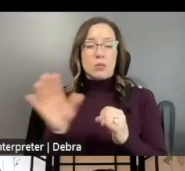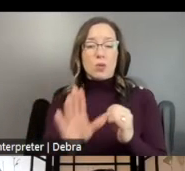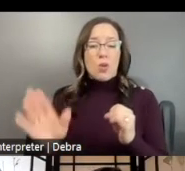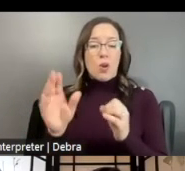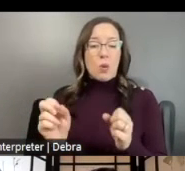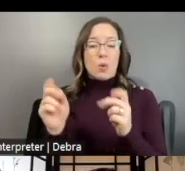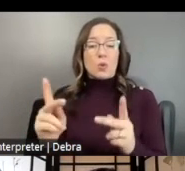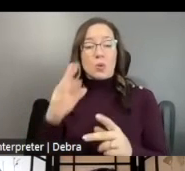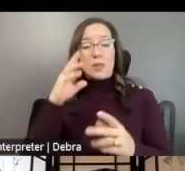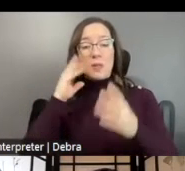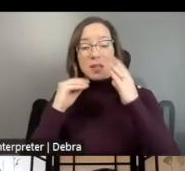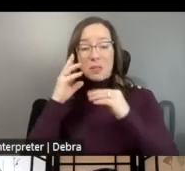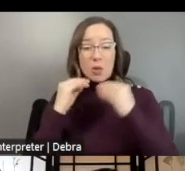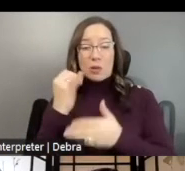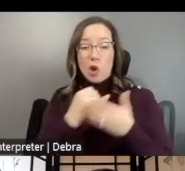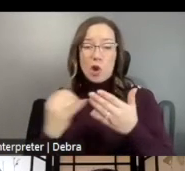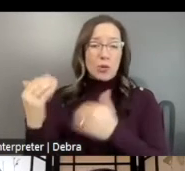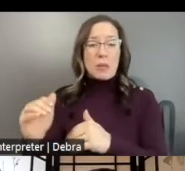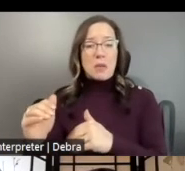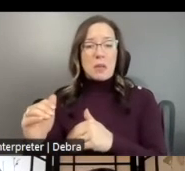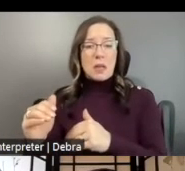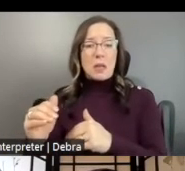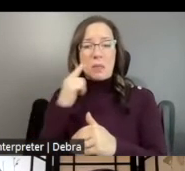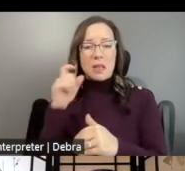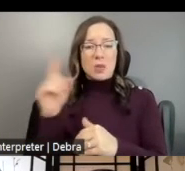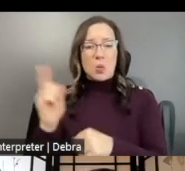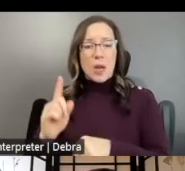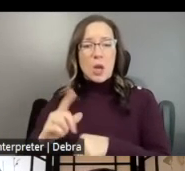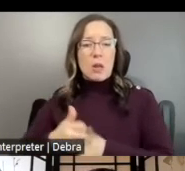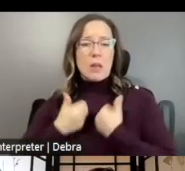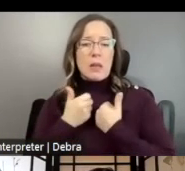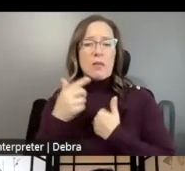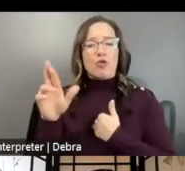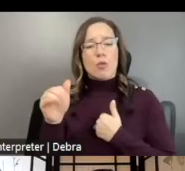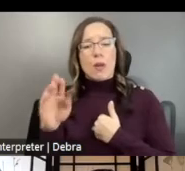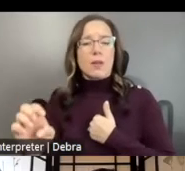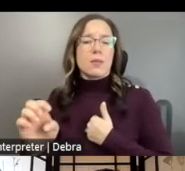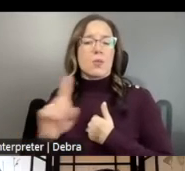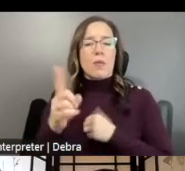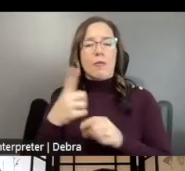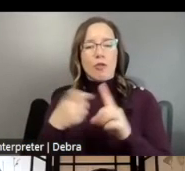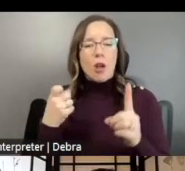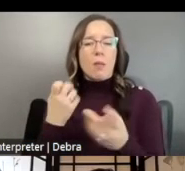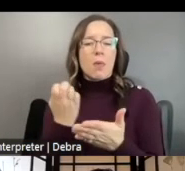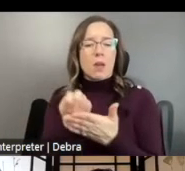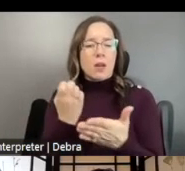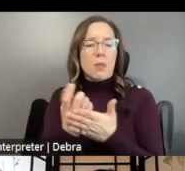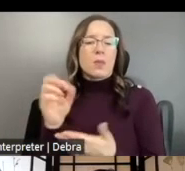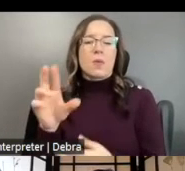EXPERIENCE THE ARTS ARE LIMITED BY GEOGRAPHY, RACE OR ETHNICITY, ECONOMICS, OR DISABILITY AS WELL AS